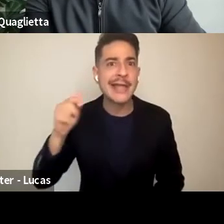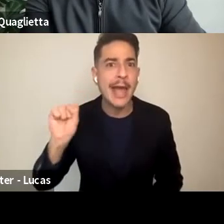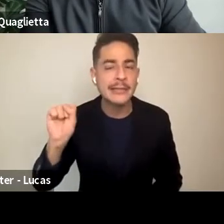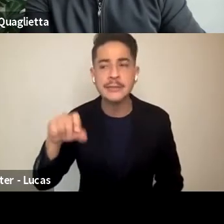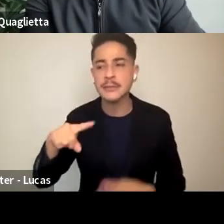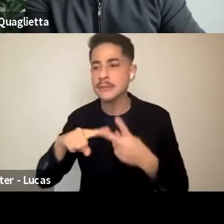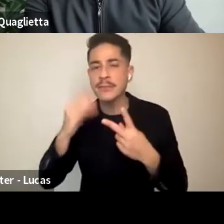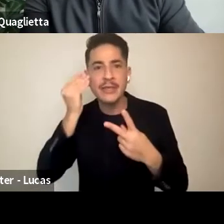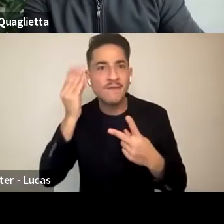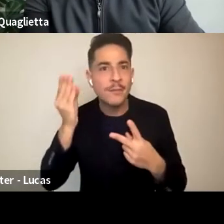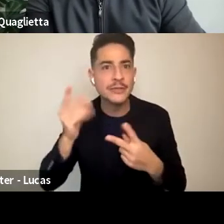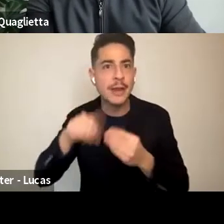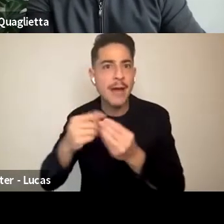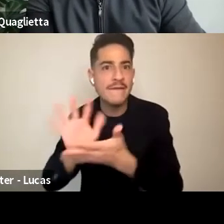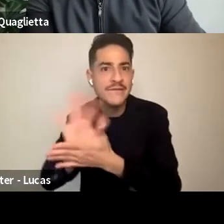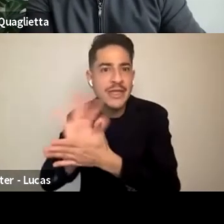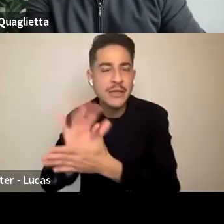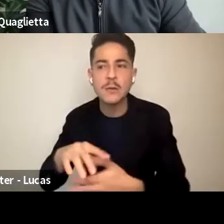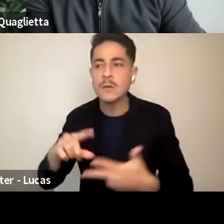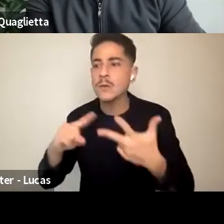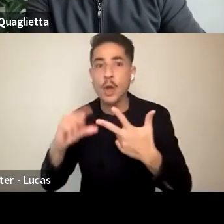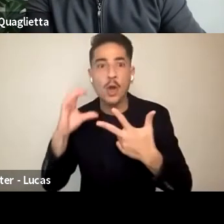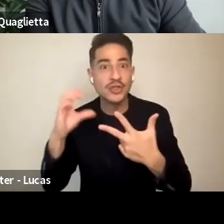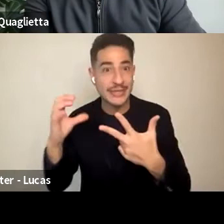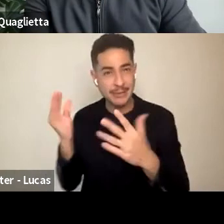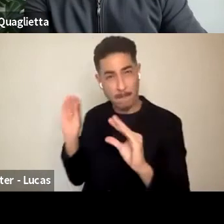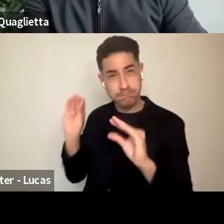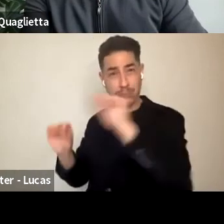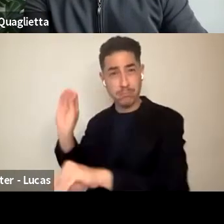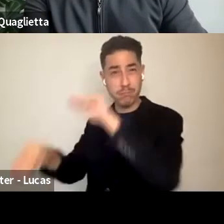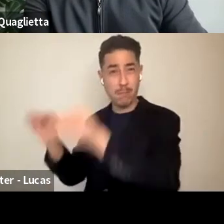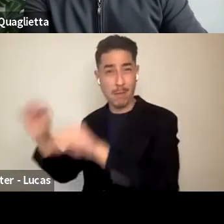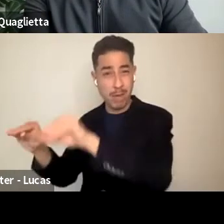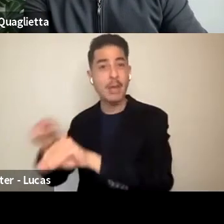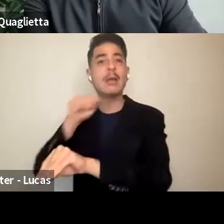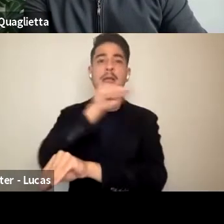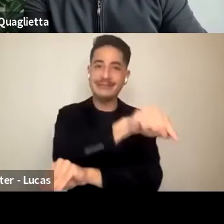closed captioning or anything of that nature. I think there's just a lot you can pack up your structured